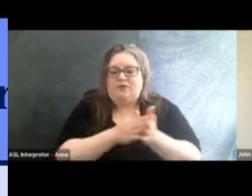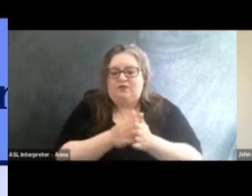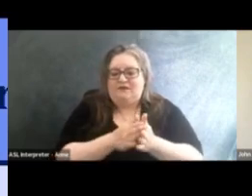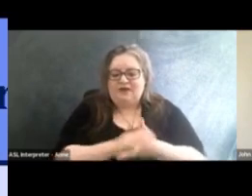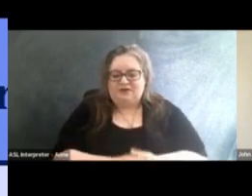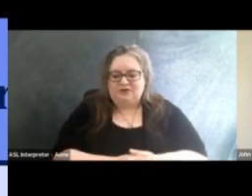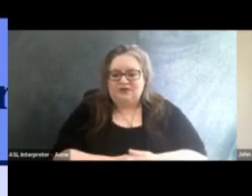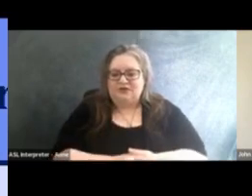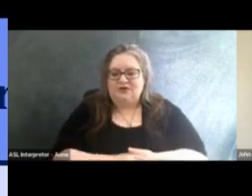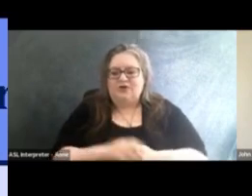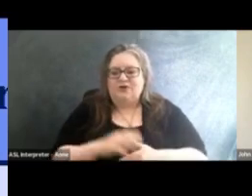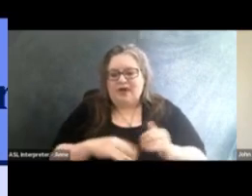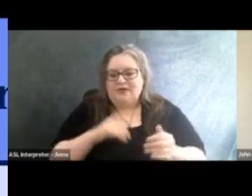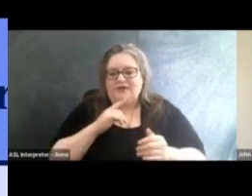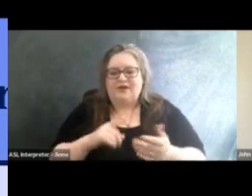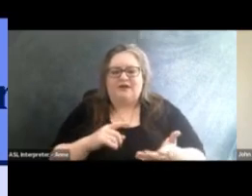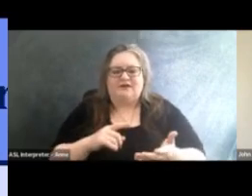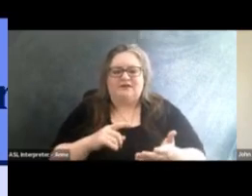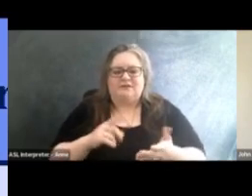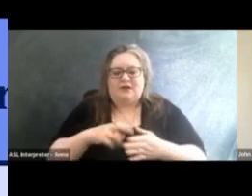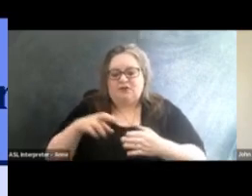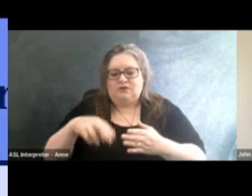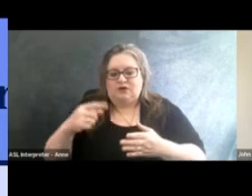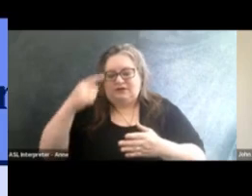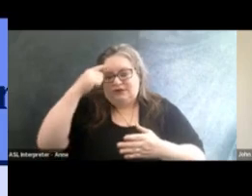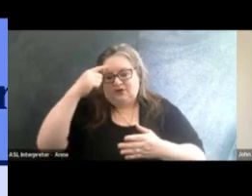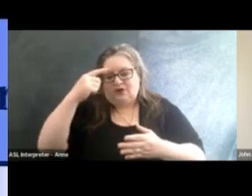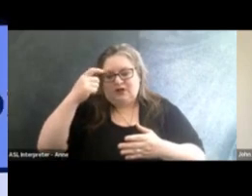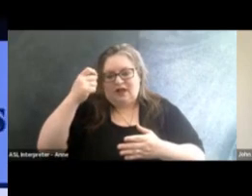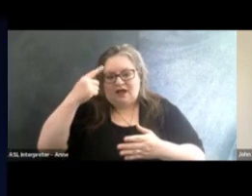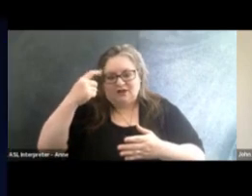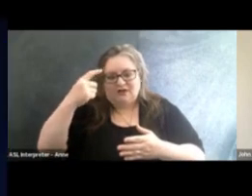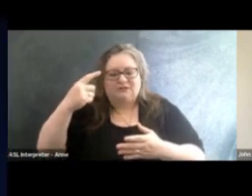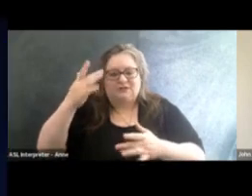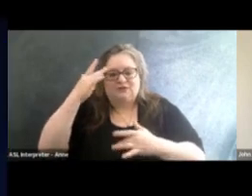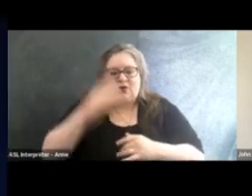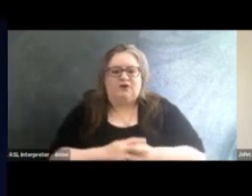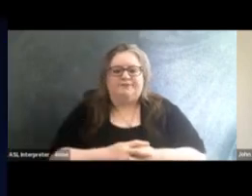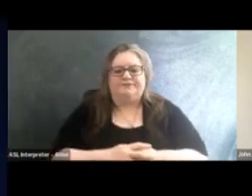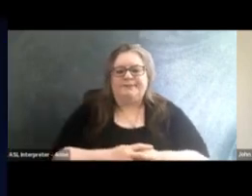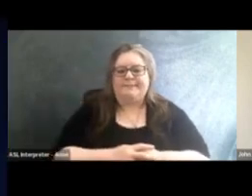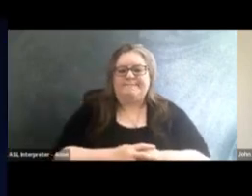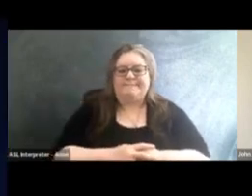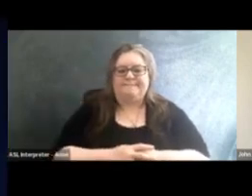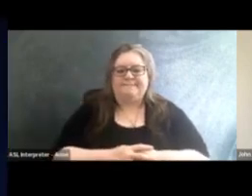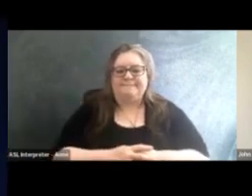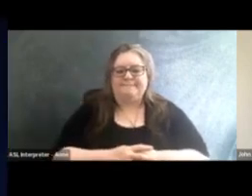than being the the result of a neurologic disorder. So just to make that point a little